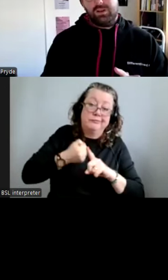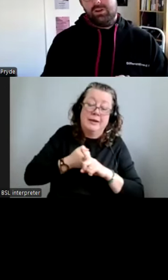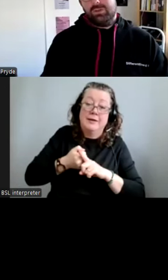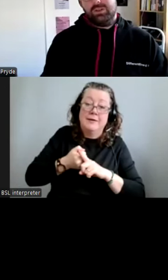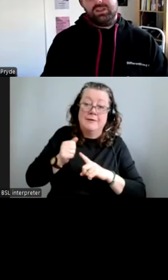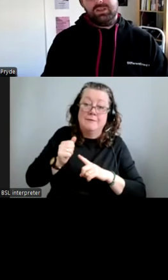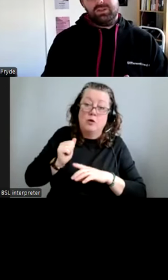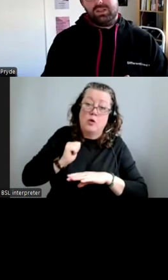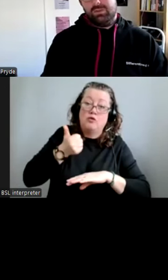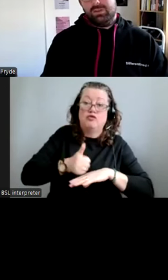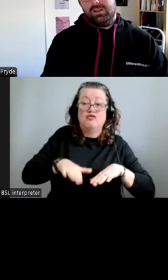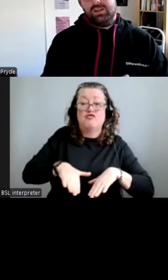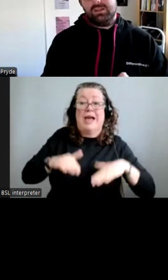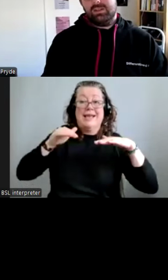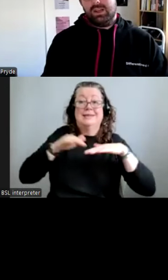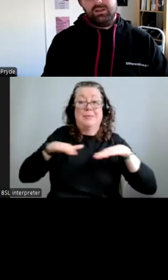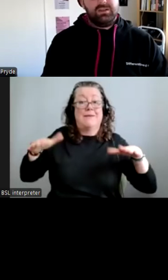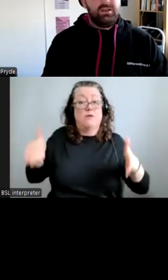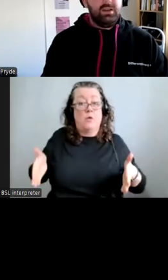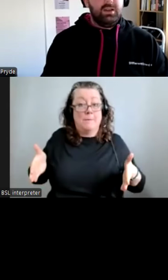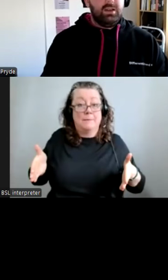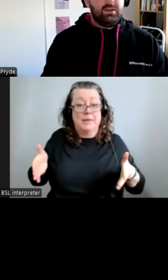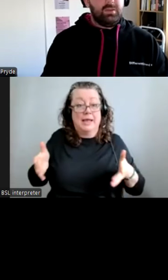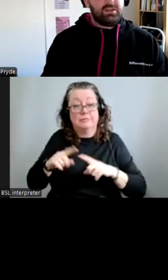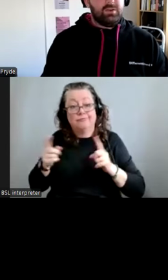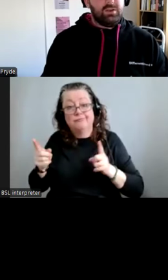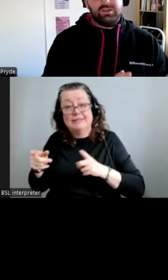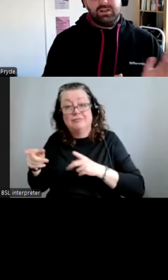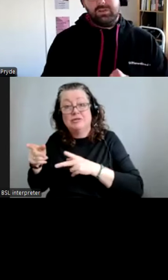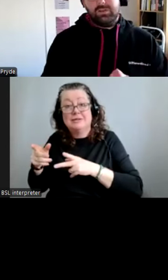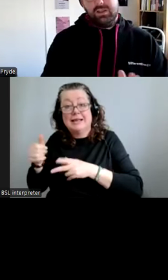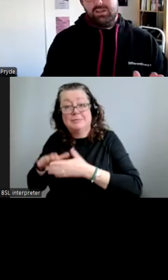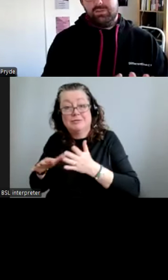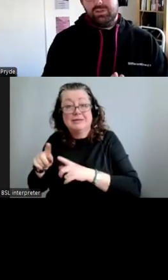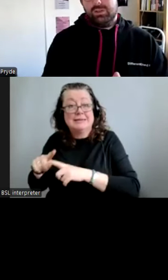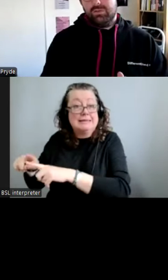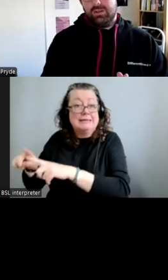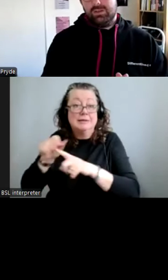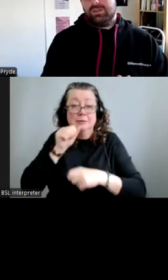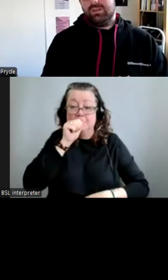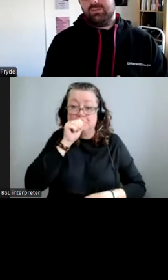and create opportunities for disabled attendees to attend. Best of all, you can start for free at differentbreed.events